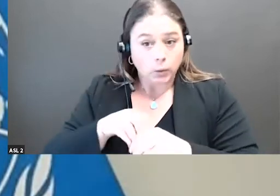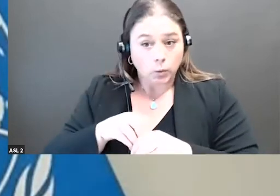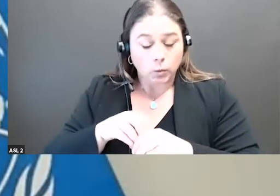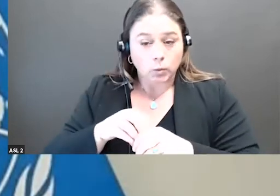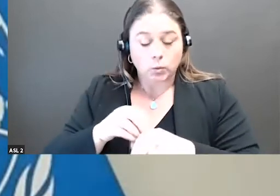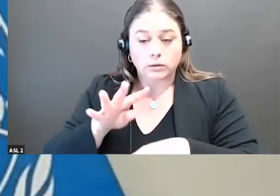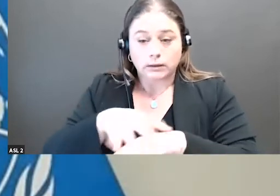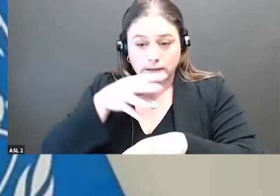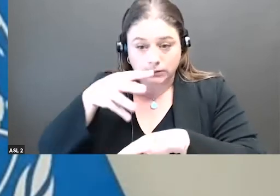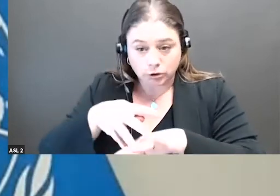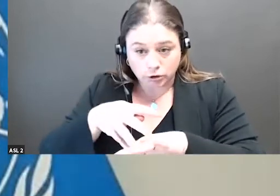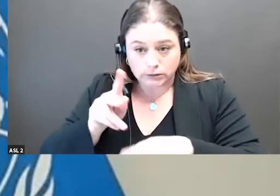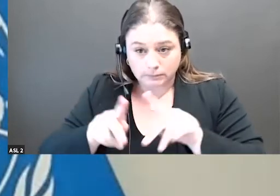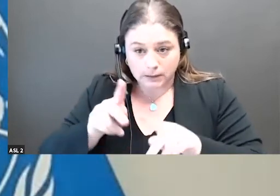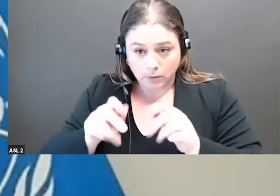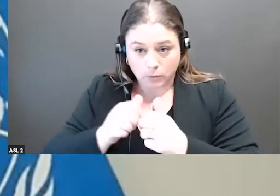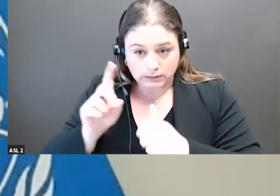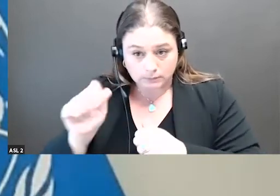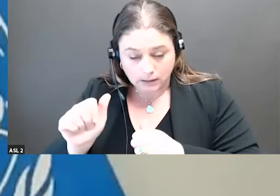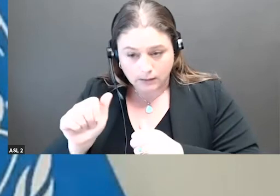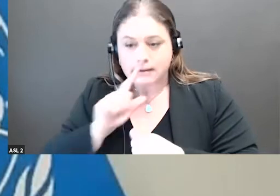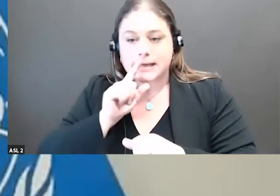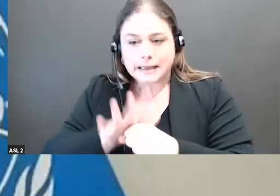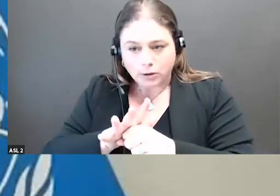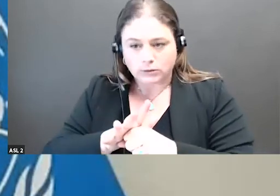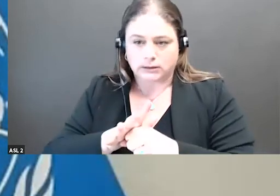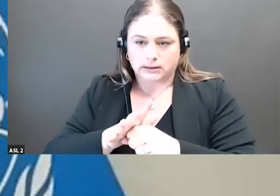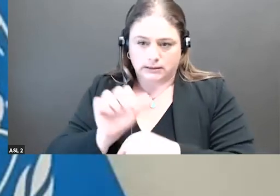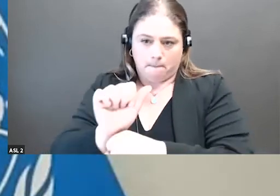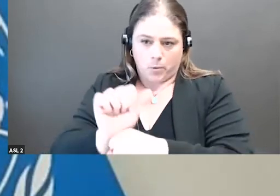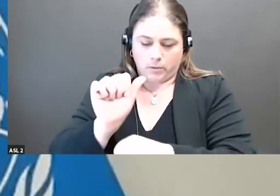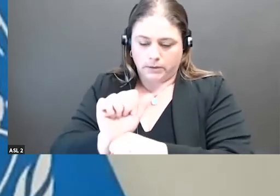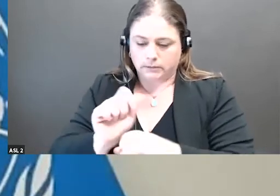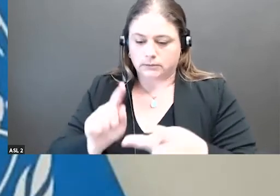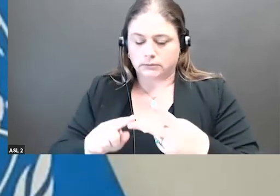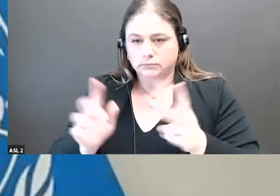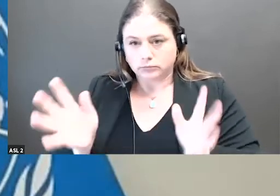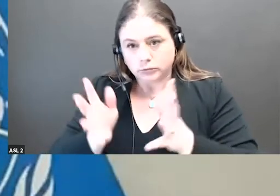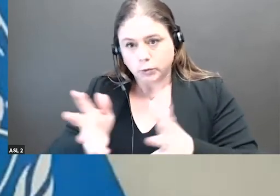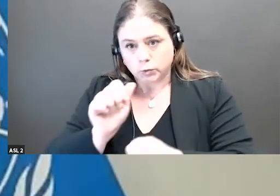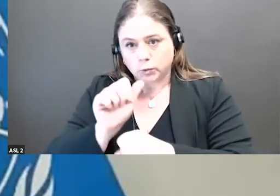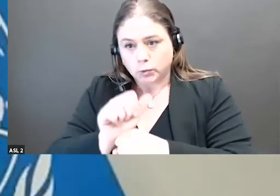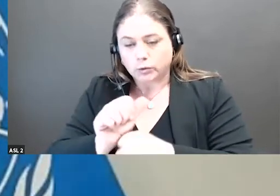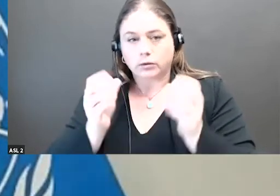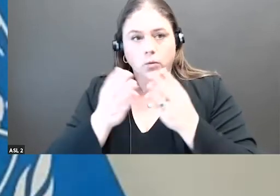disabilities that guarantees access to employment , promotes work in open , inclusive and accessible